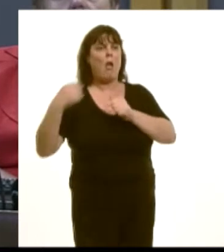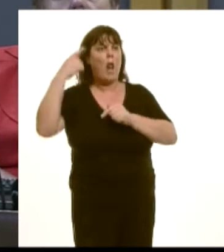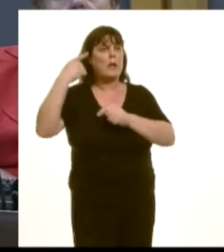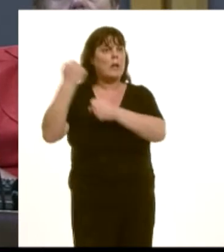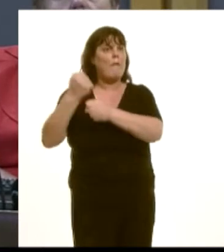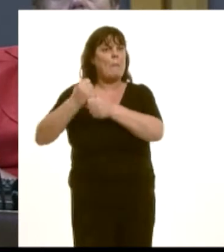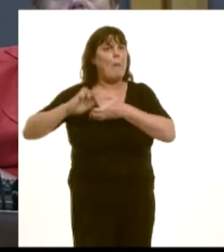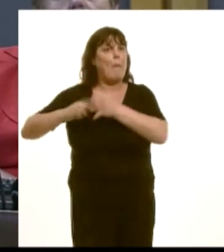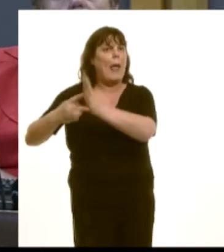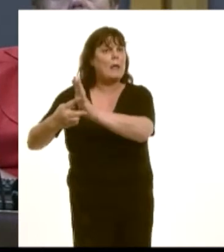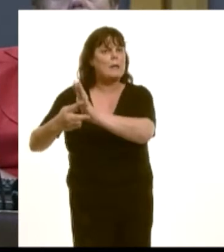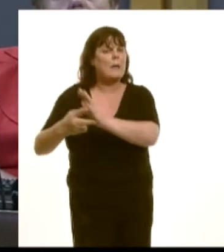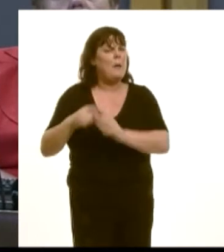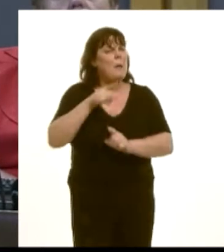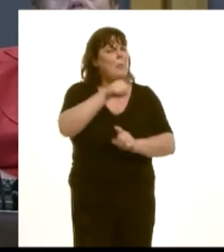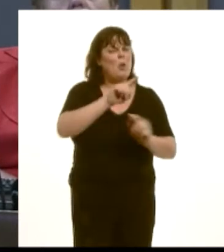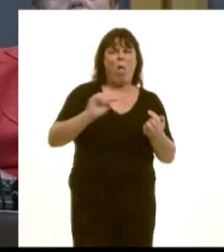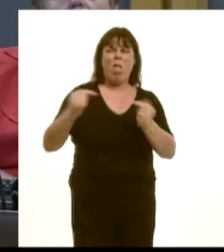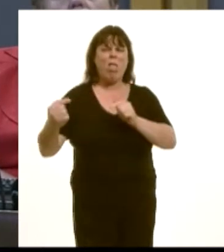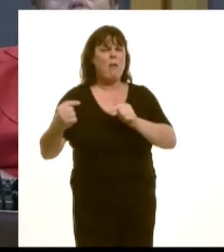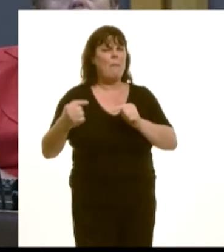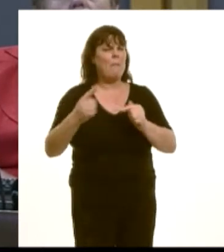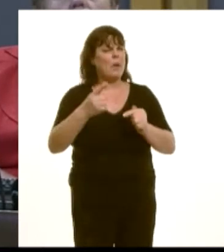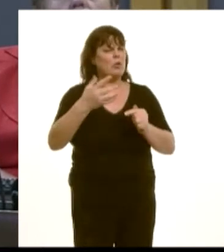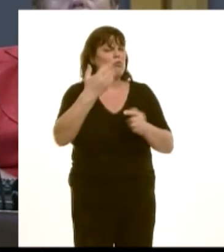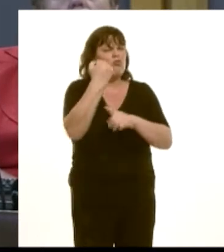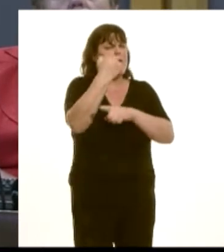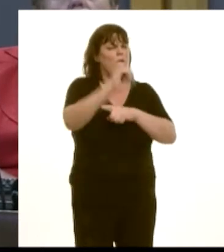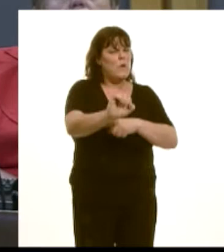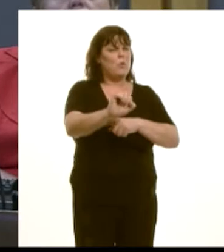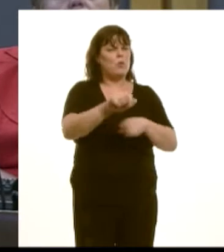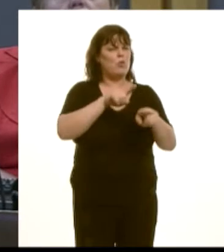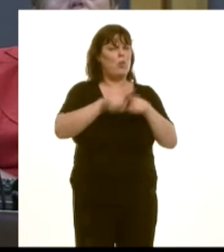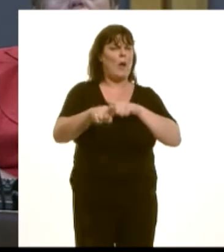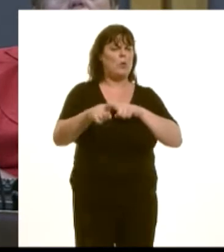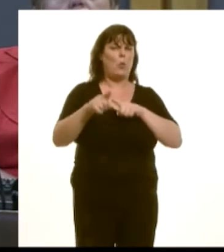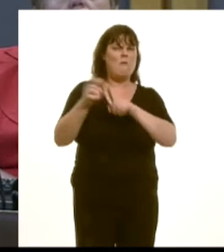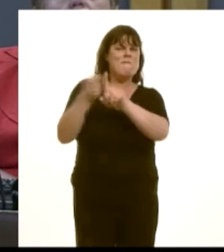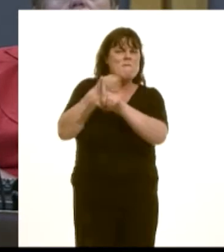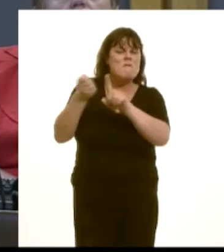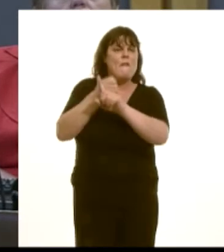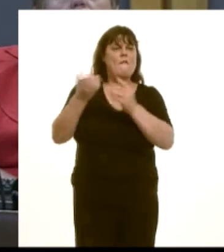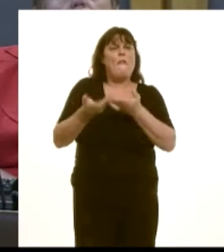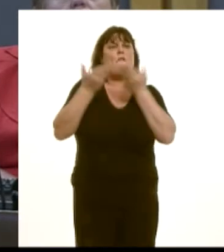how can you do that while refusing to even try to win a fair funding arrangement based